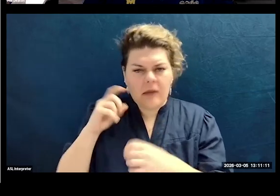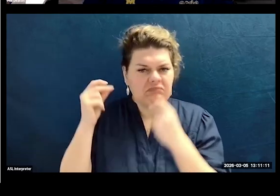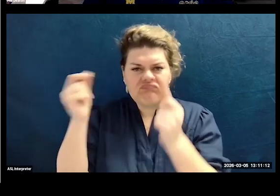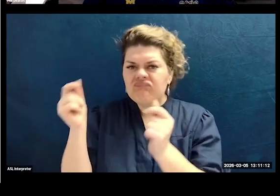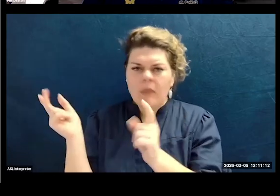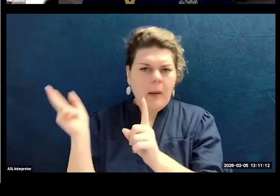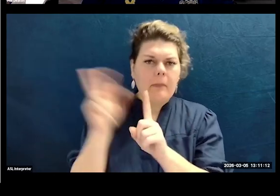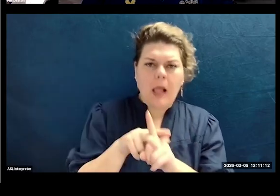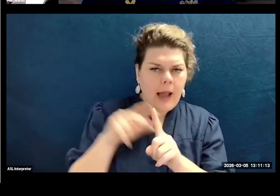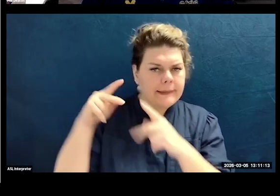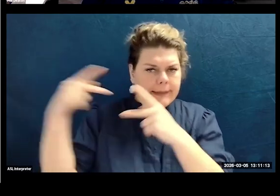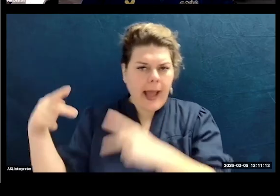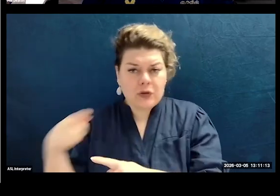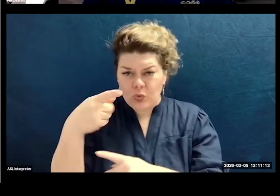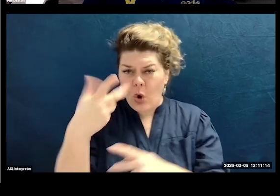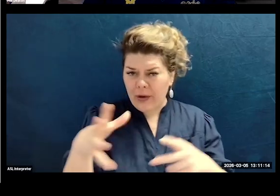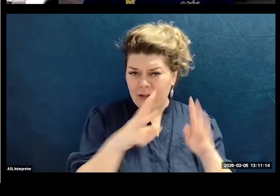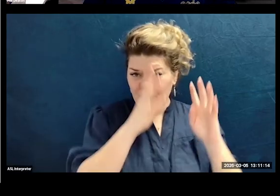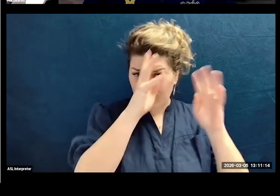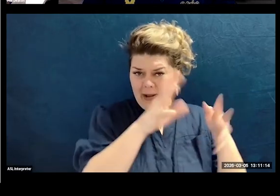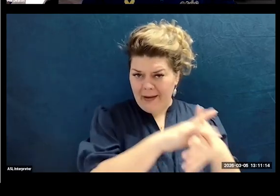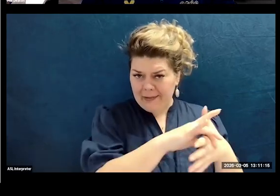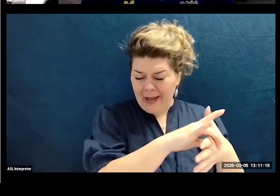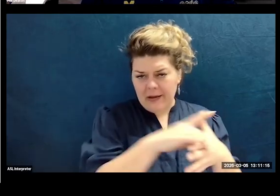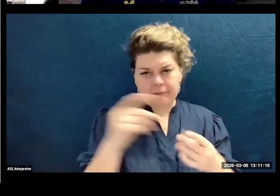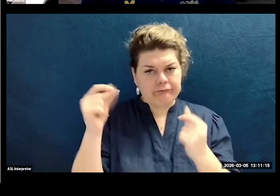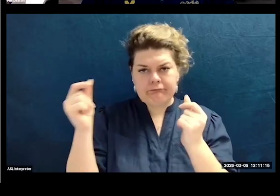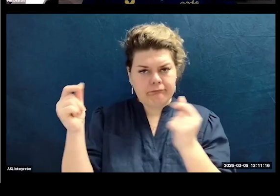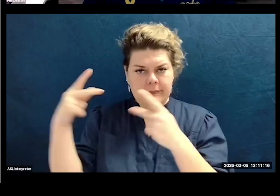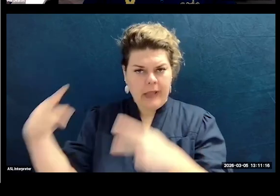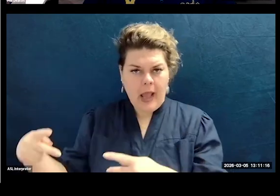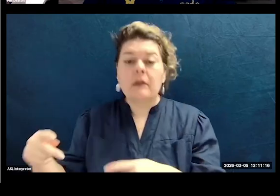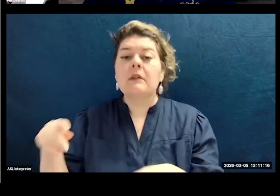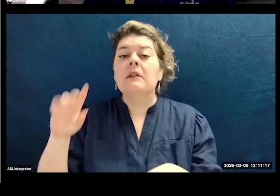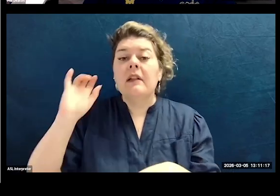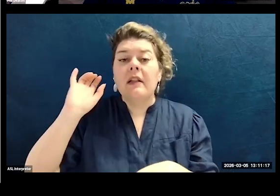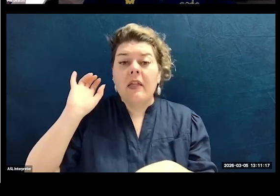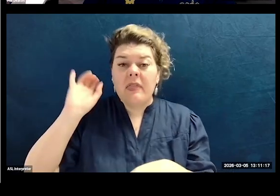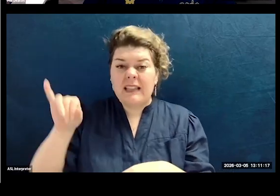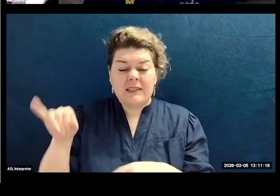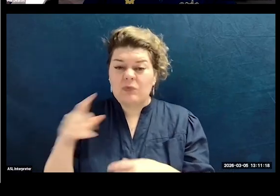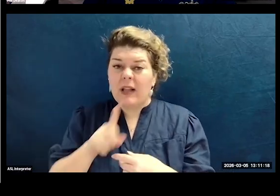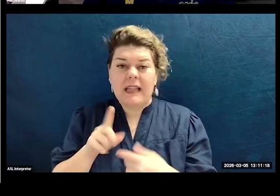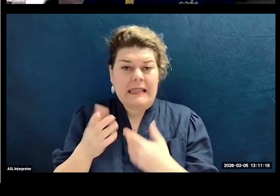to content that you've already created. Auto-tagging is an effective way to begin tagging an untagged document.